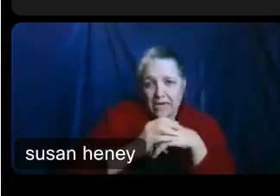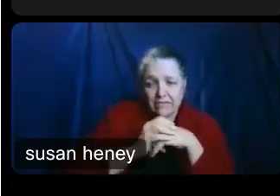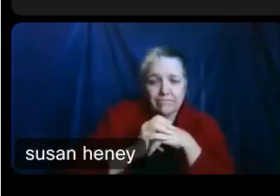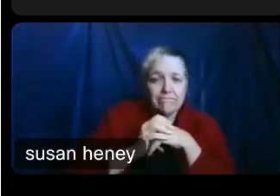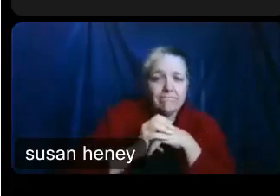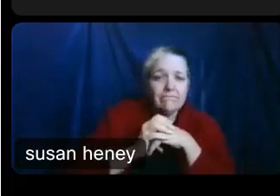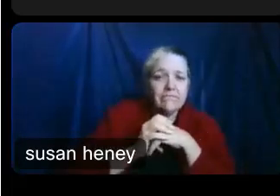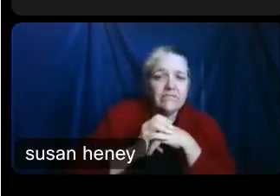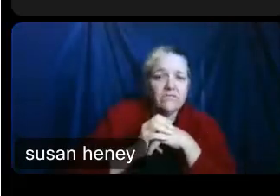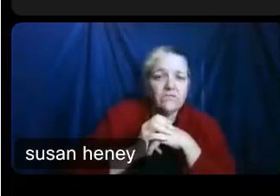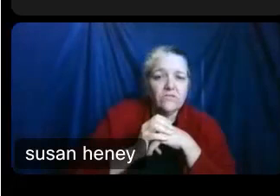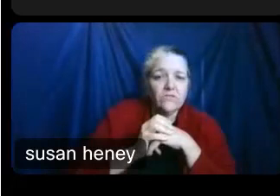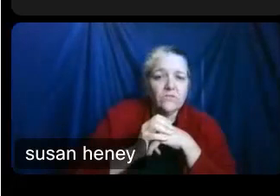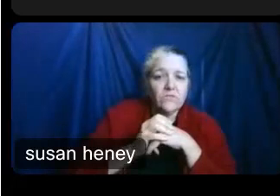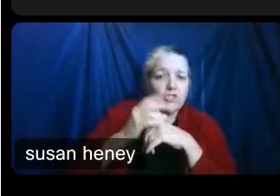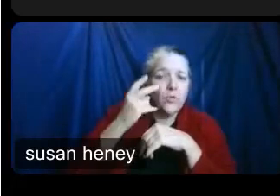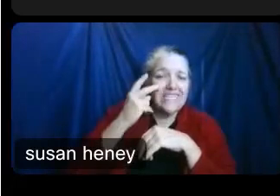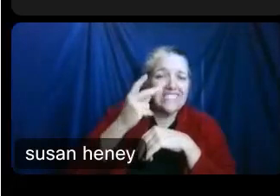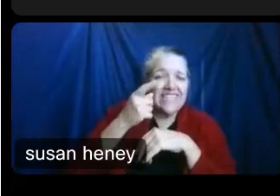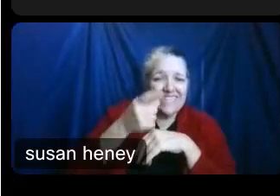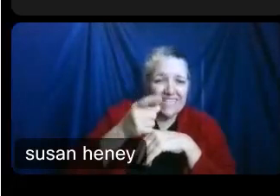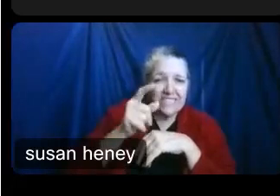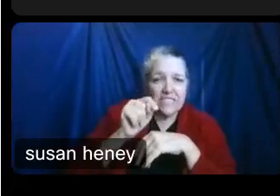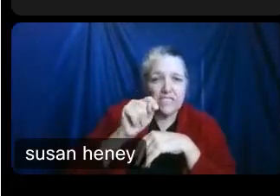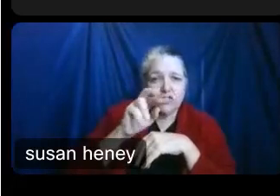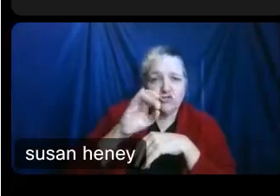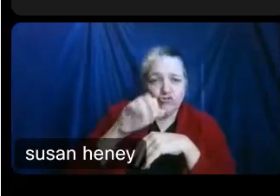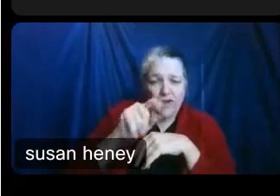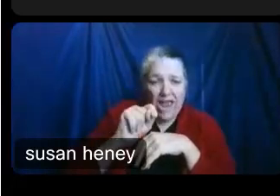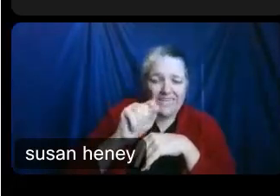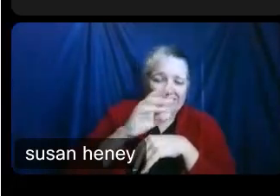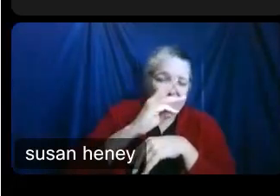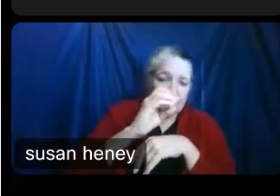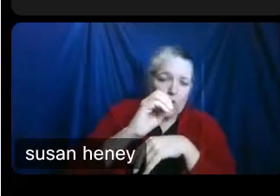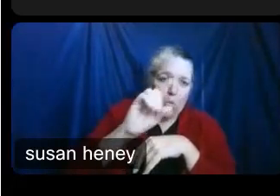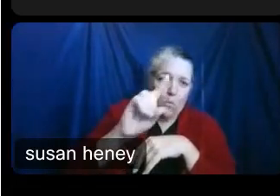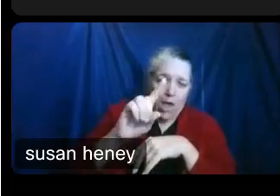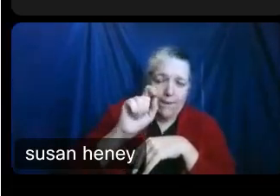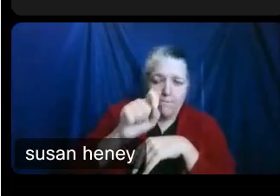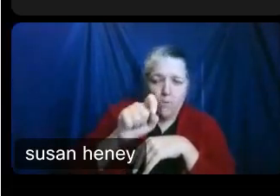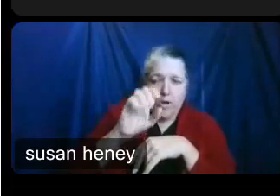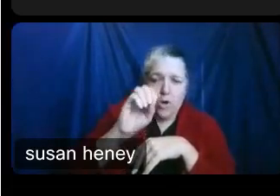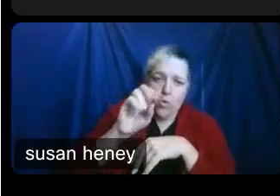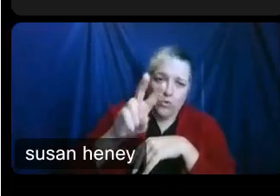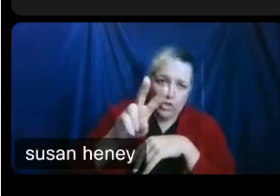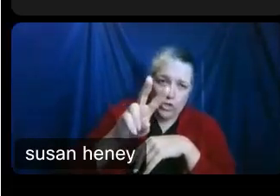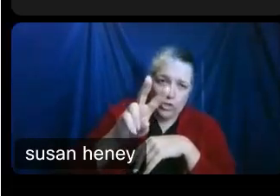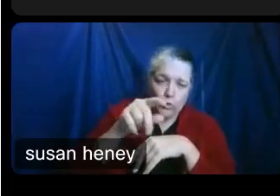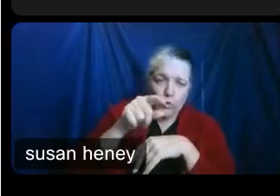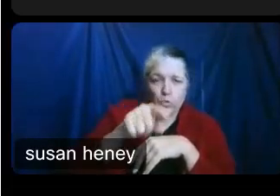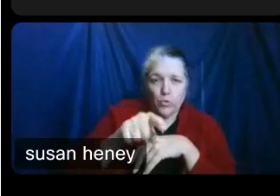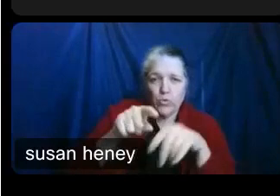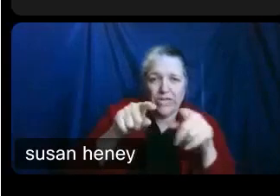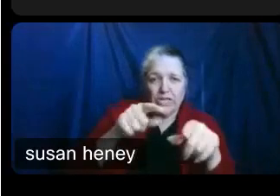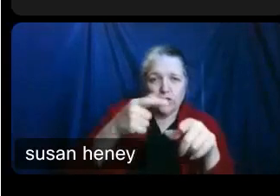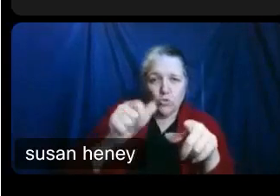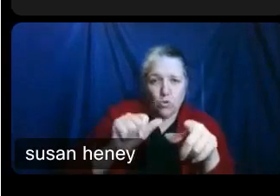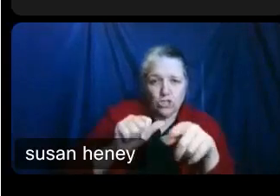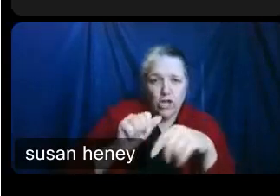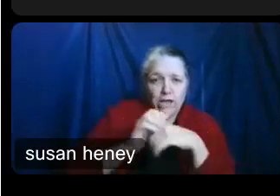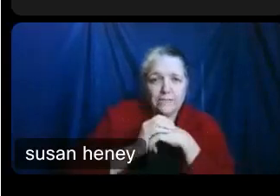area is in census tract 601.02 in Twiggs County, Georgia. So, with that in mind, I am going